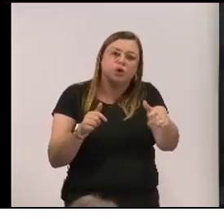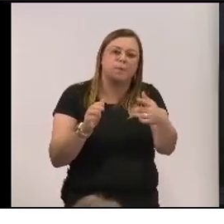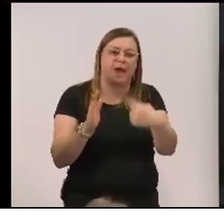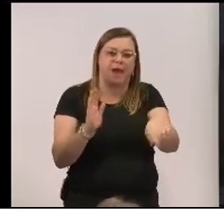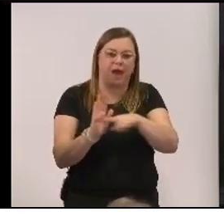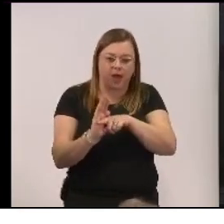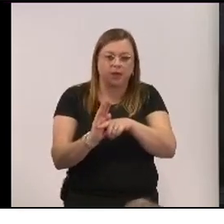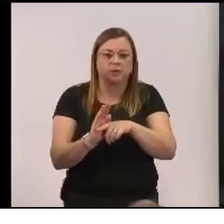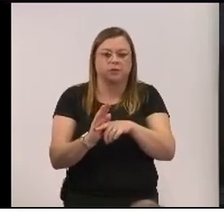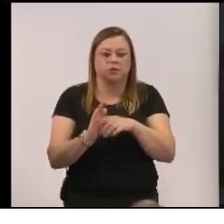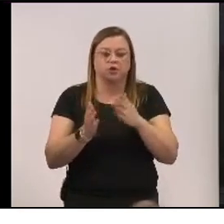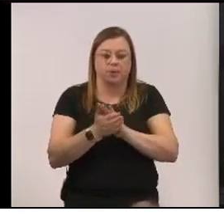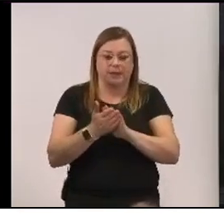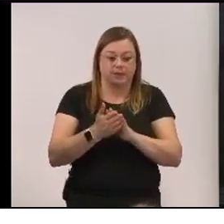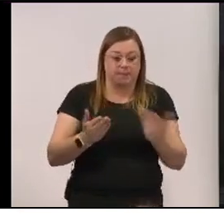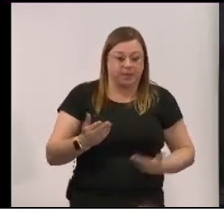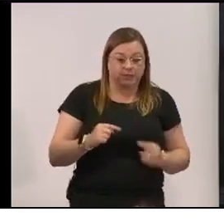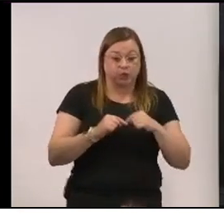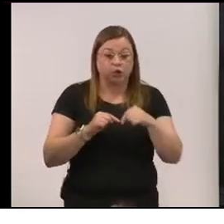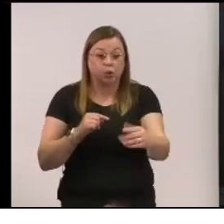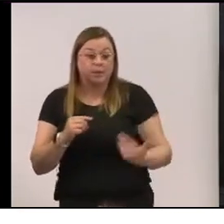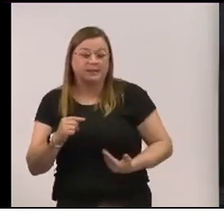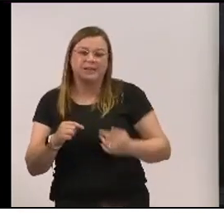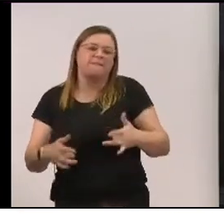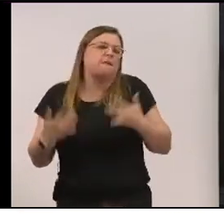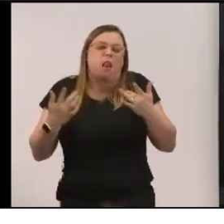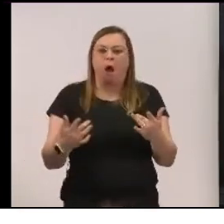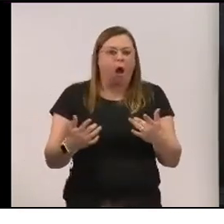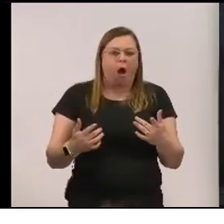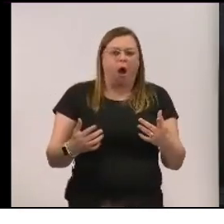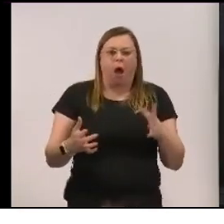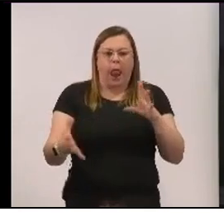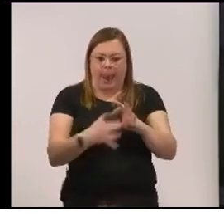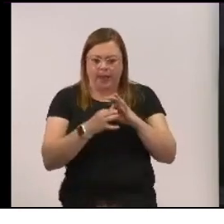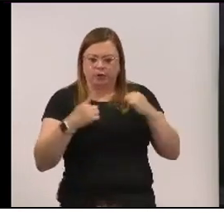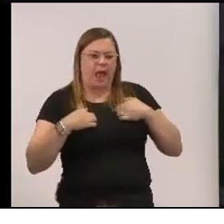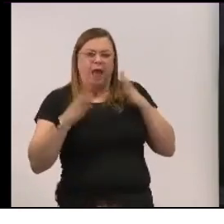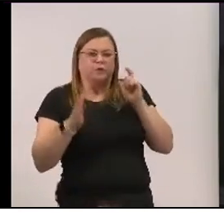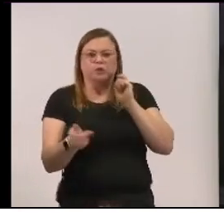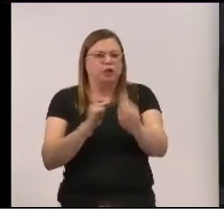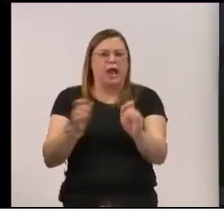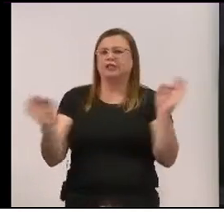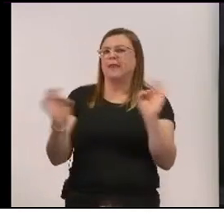B2Bs kind of go “yay. So it doesn't apply to me.” So I don't have to do anything, you know,